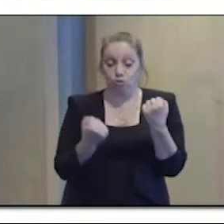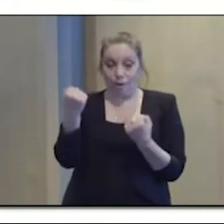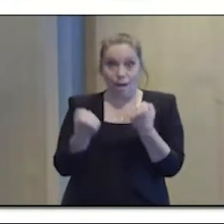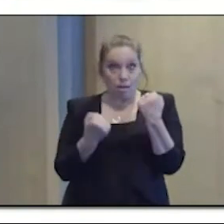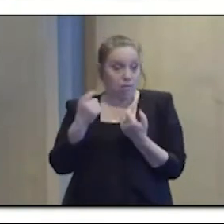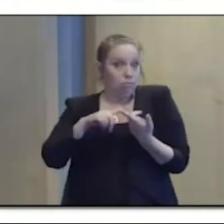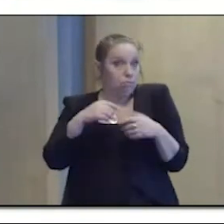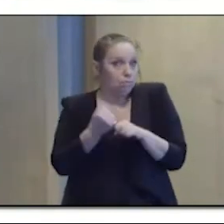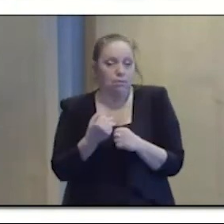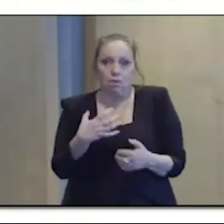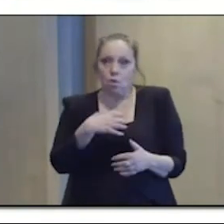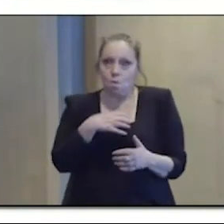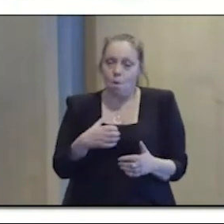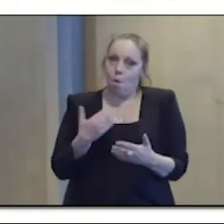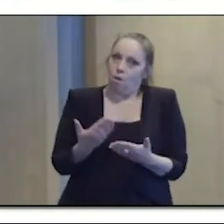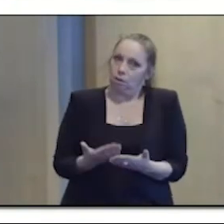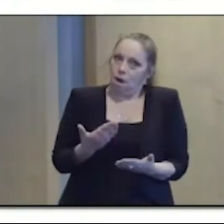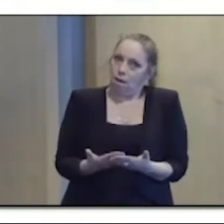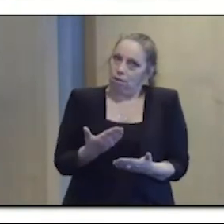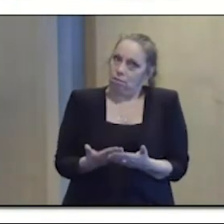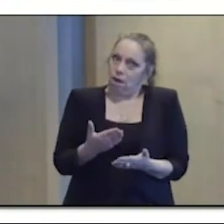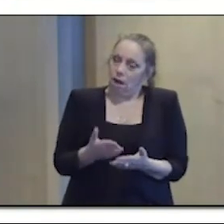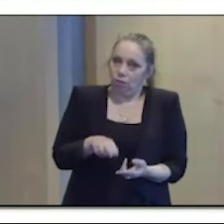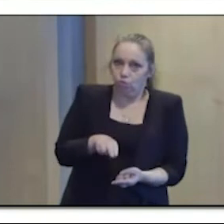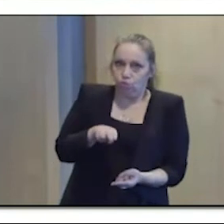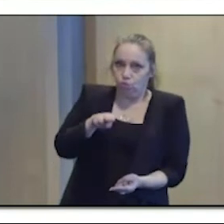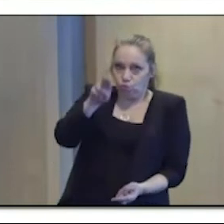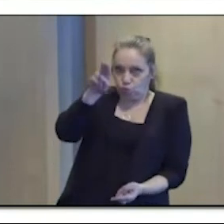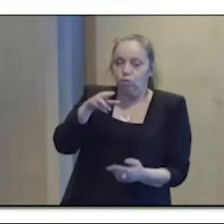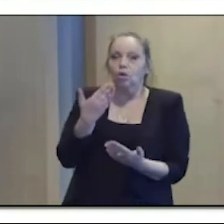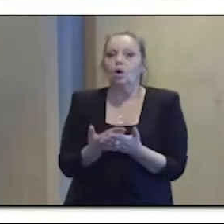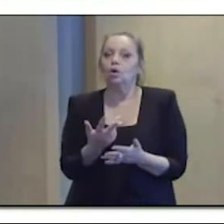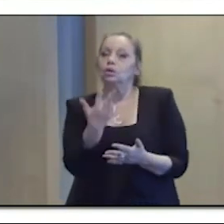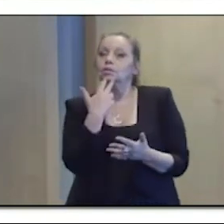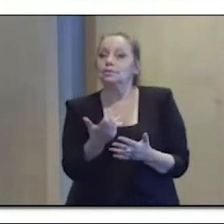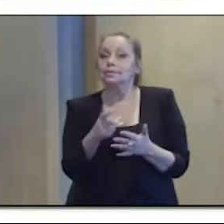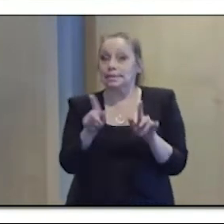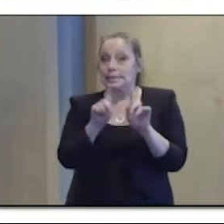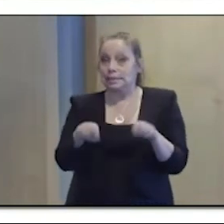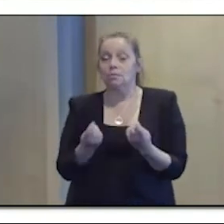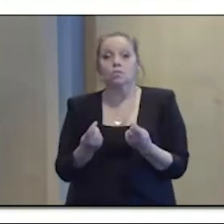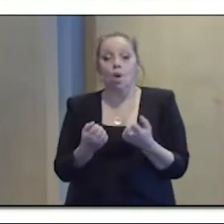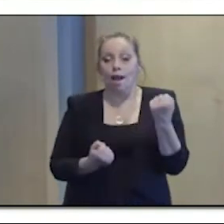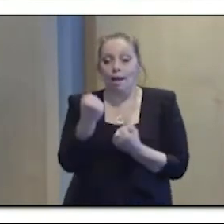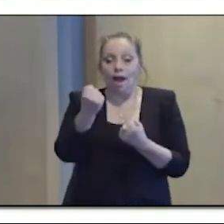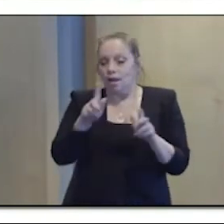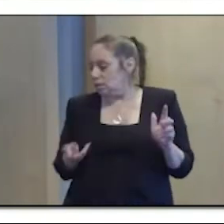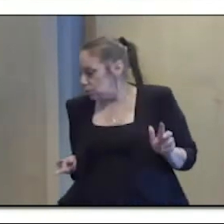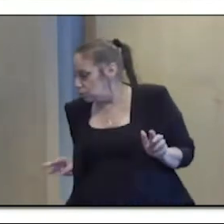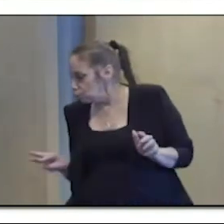place increasing demand on the electricity system, if we go and plug our cars in. So electricity